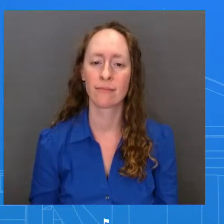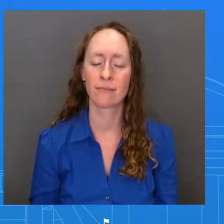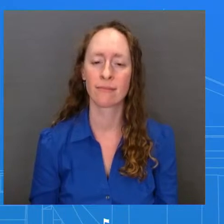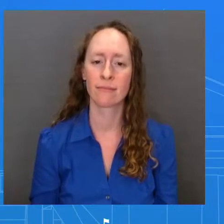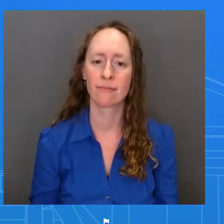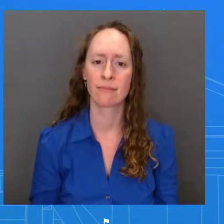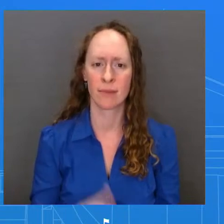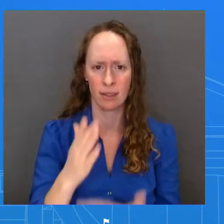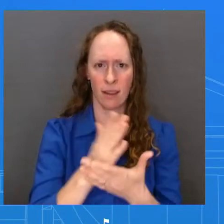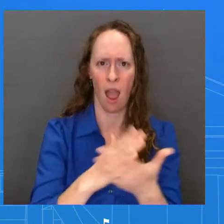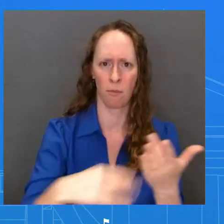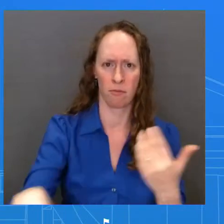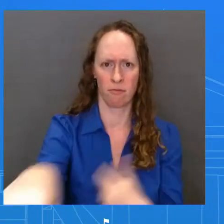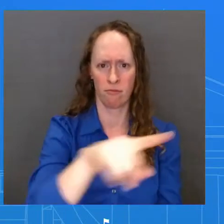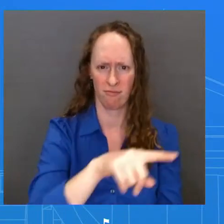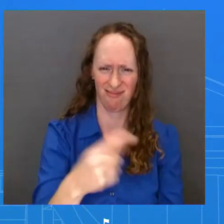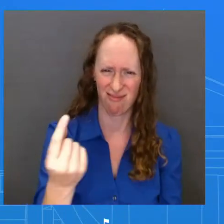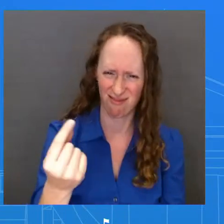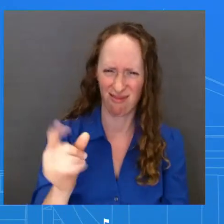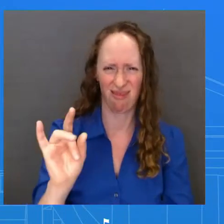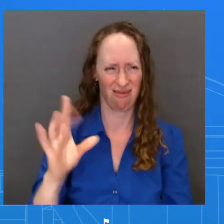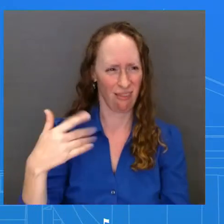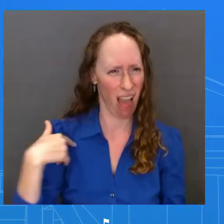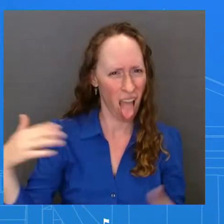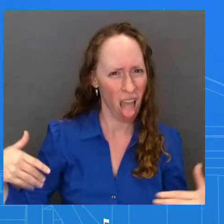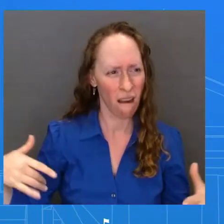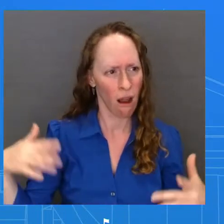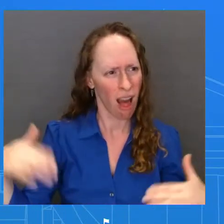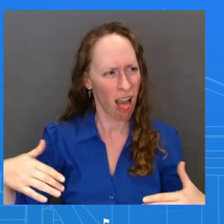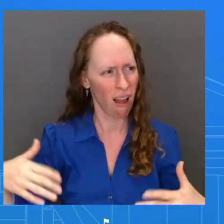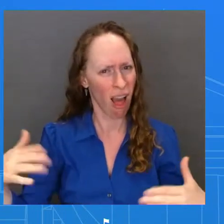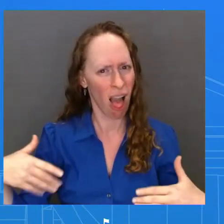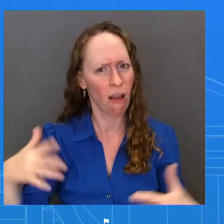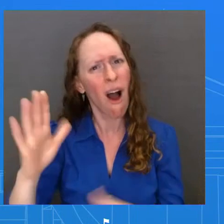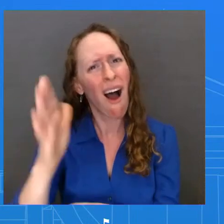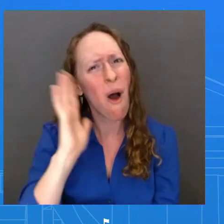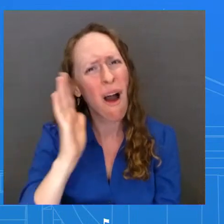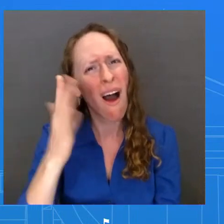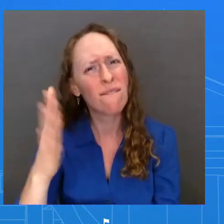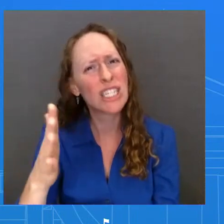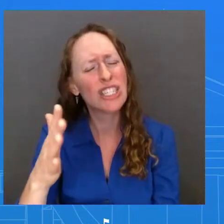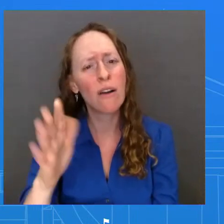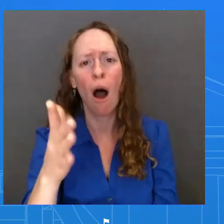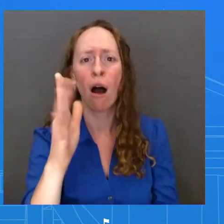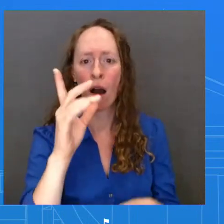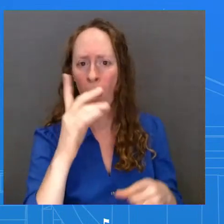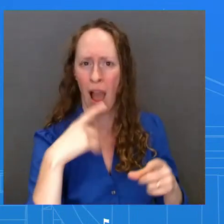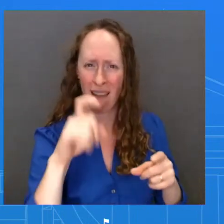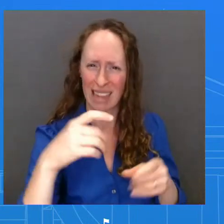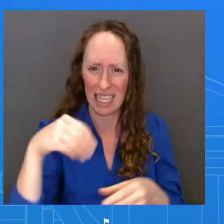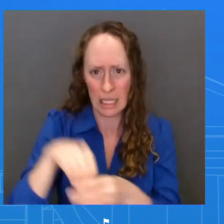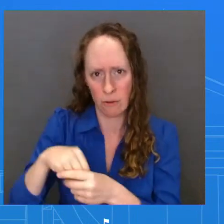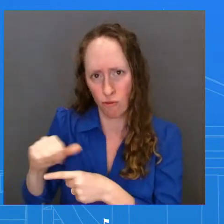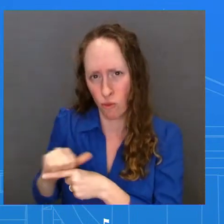by the transfer as we work with Congress to effectuate that and with our allies. You know, we underlined, underscored,